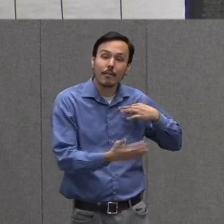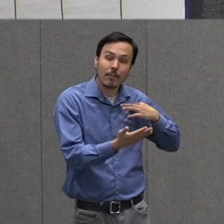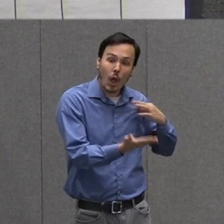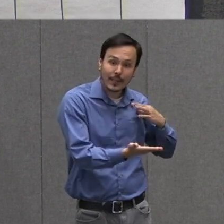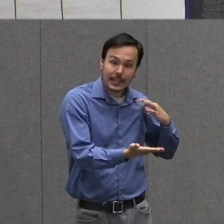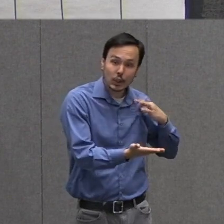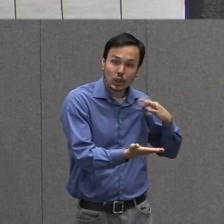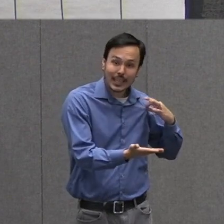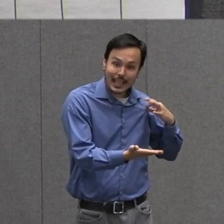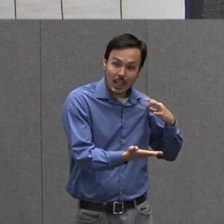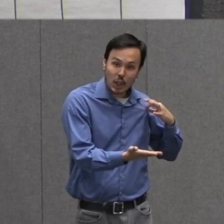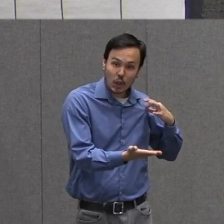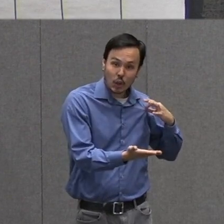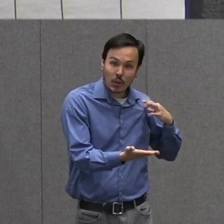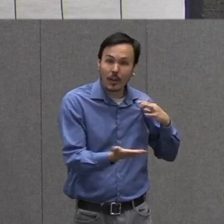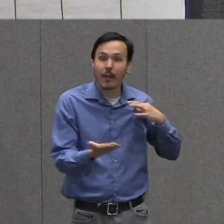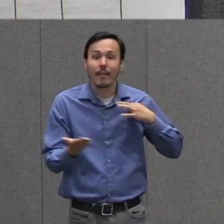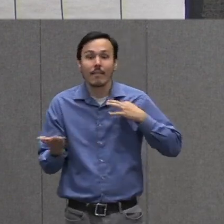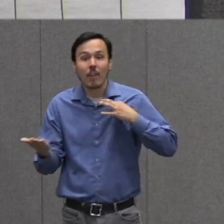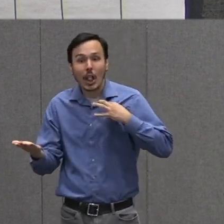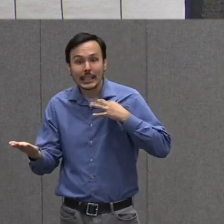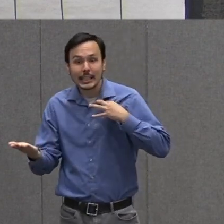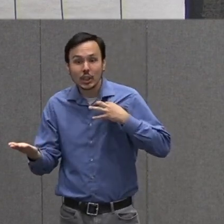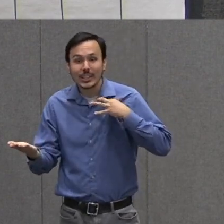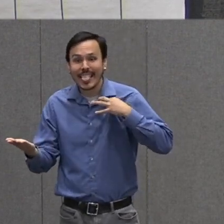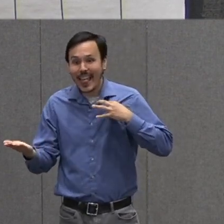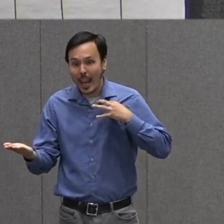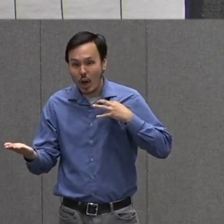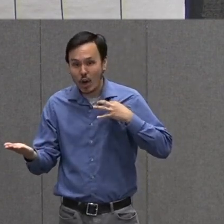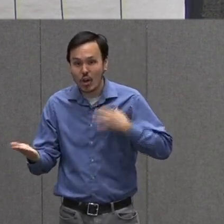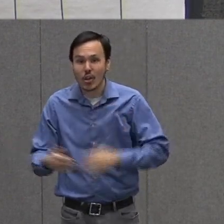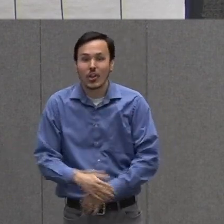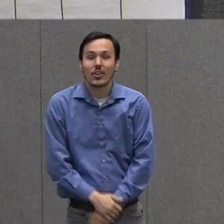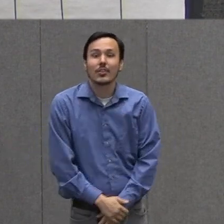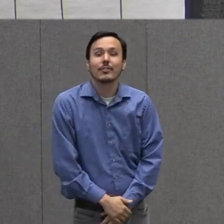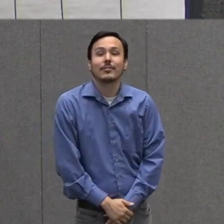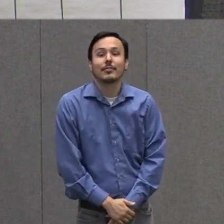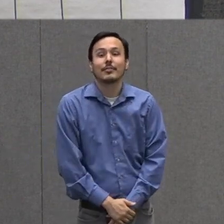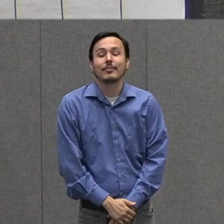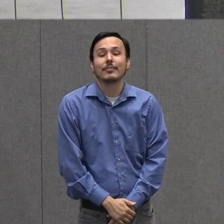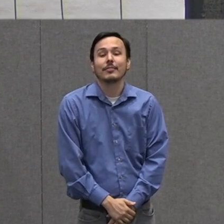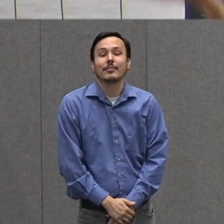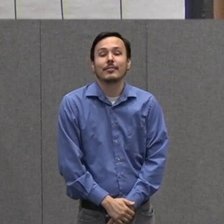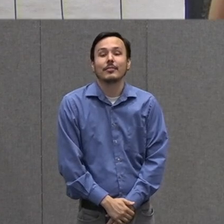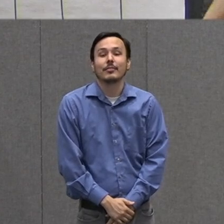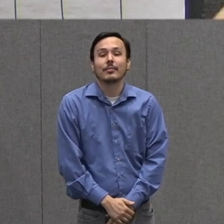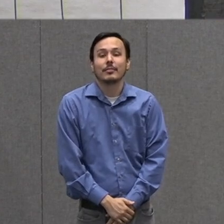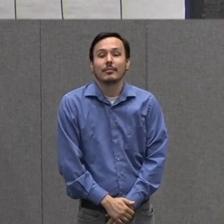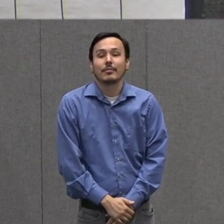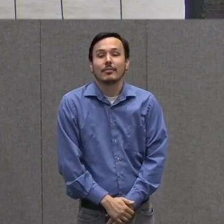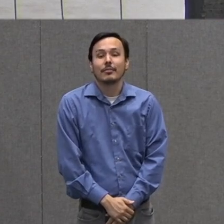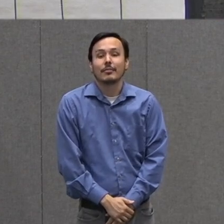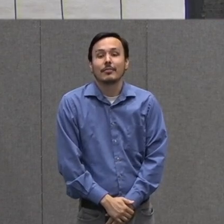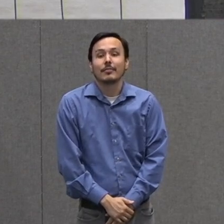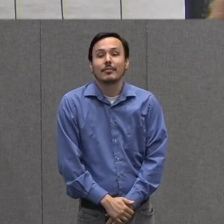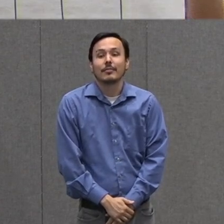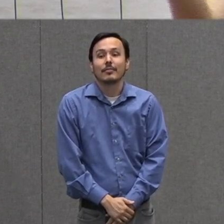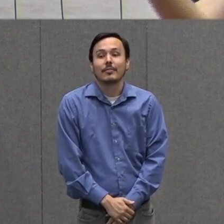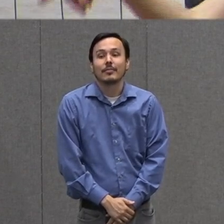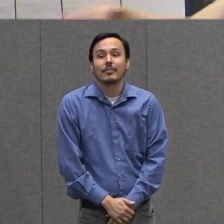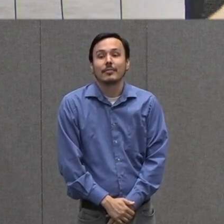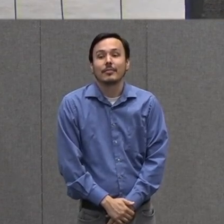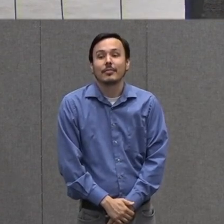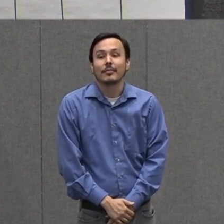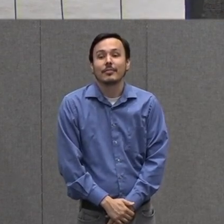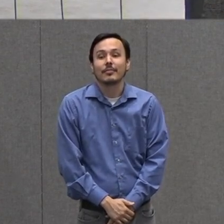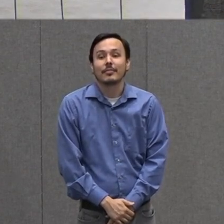Volunteers here, volunteers there.